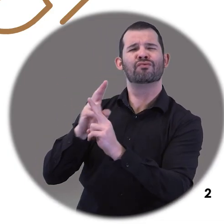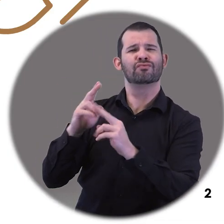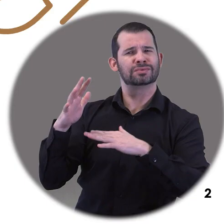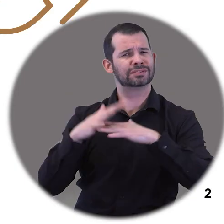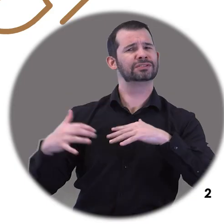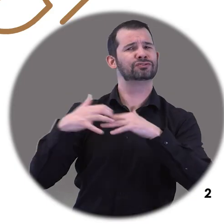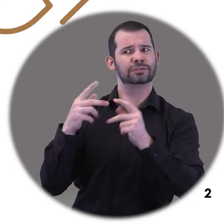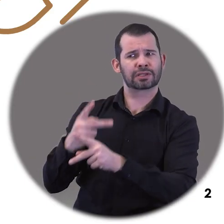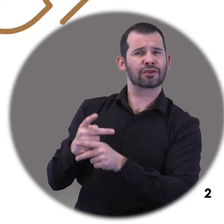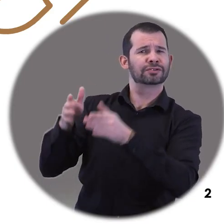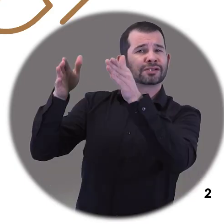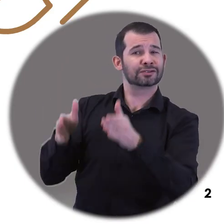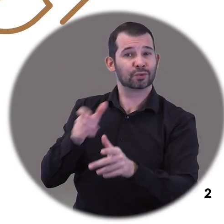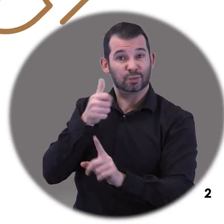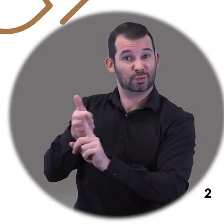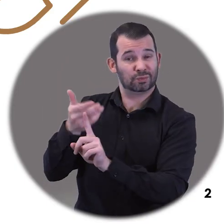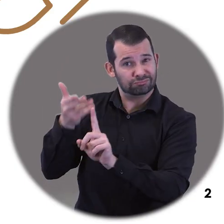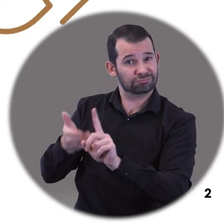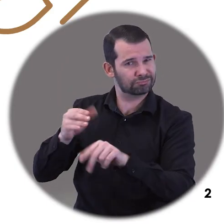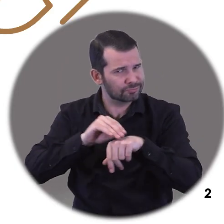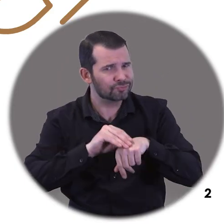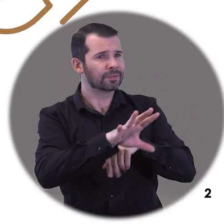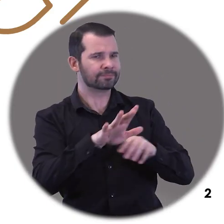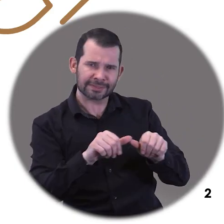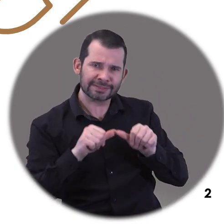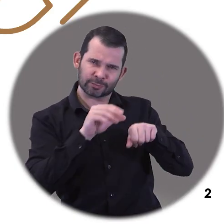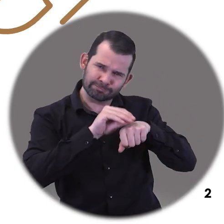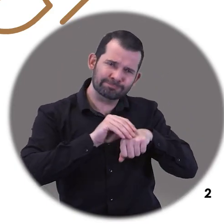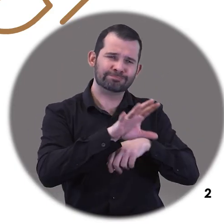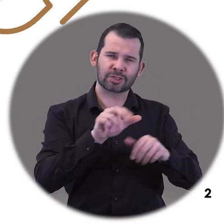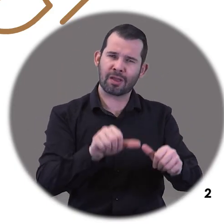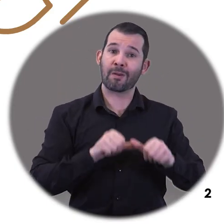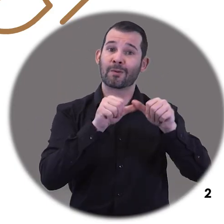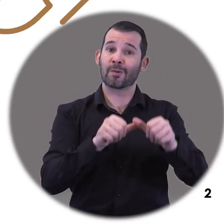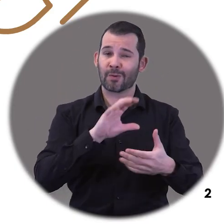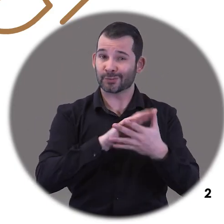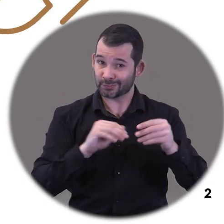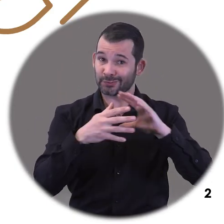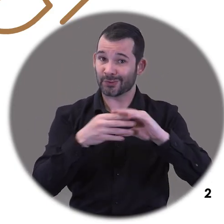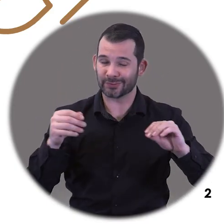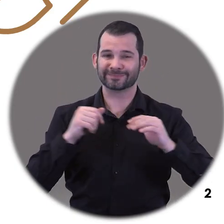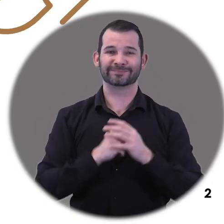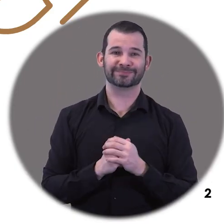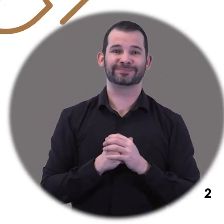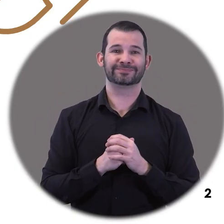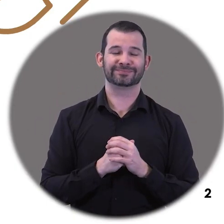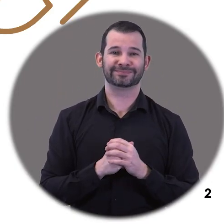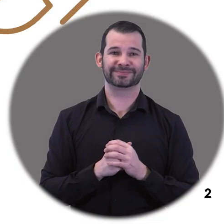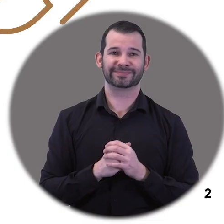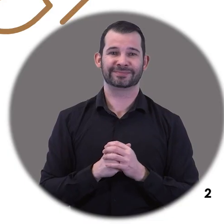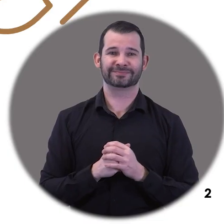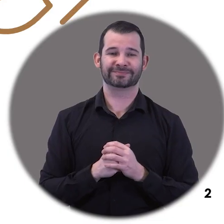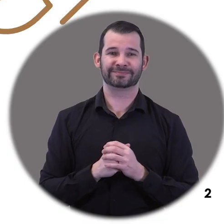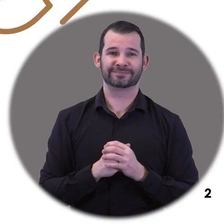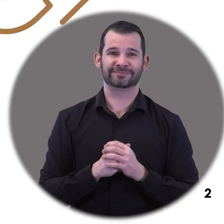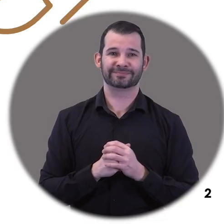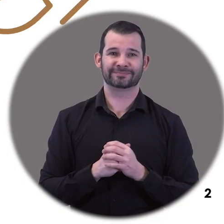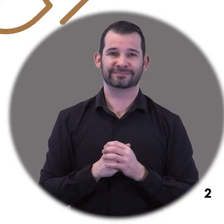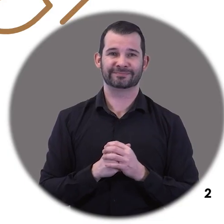and to honour the Indigenous caretakers who have shaped, and continue to shape, its ongoing story.